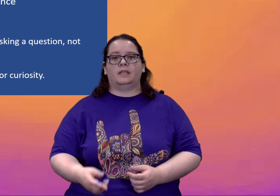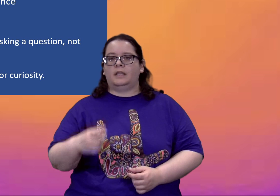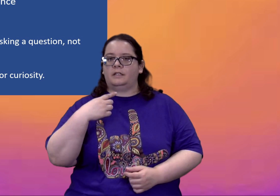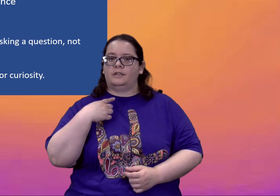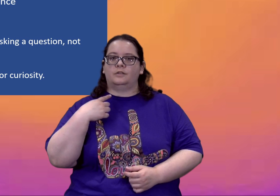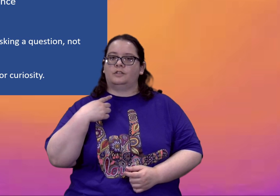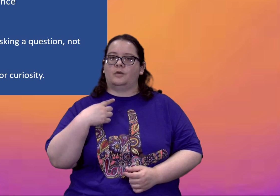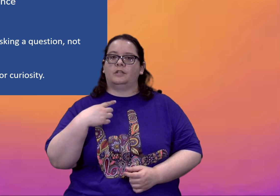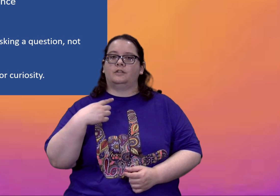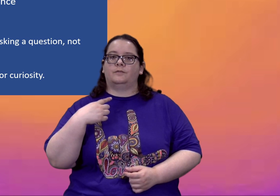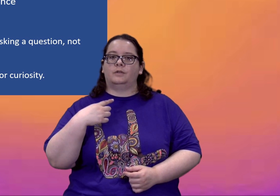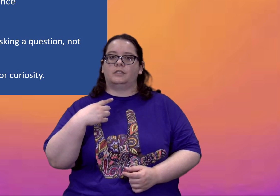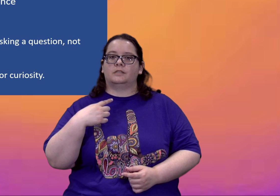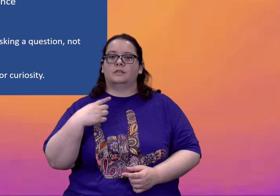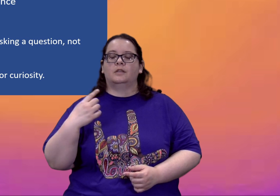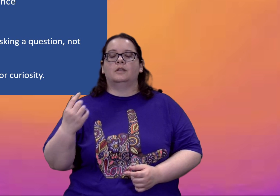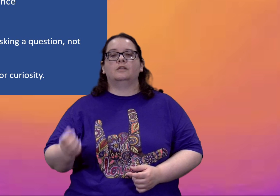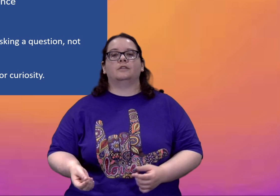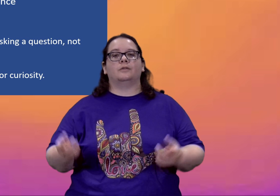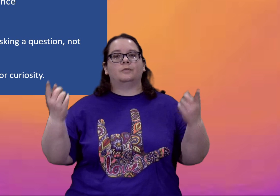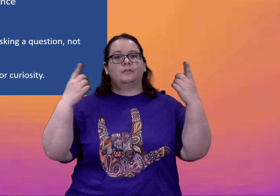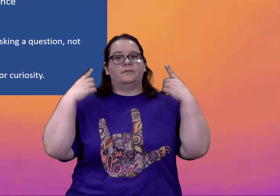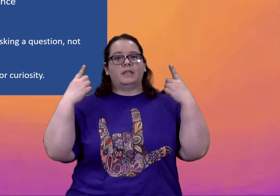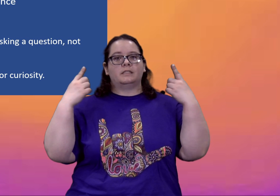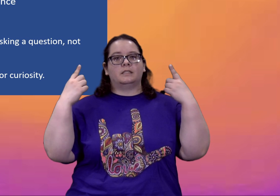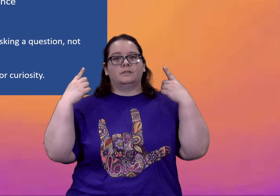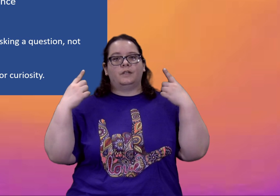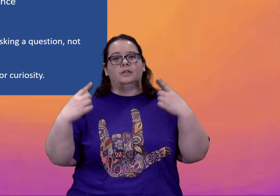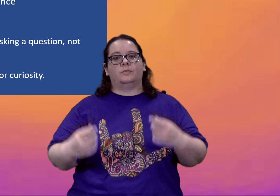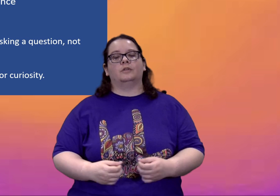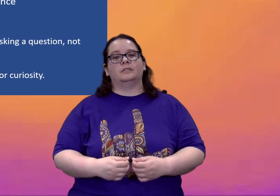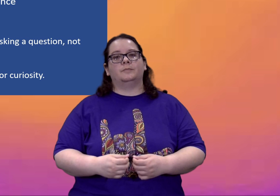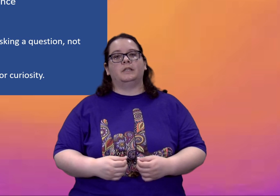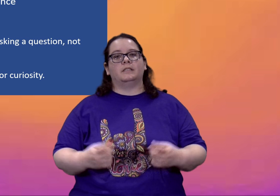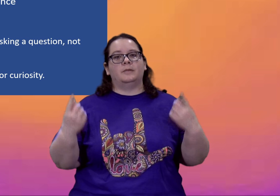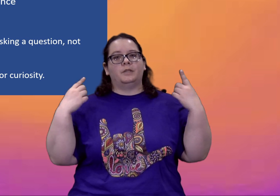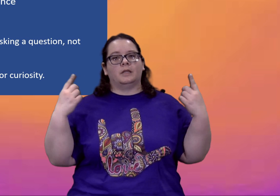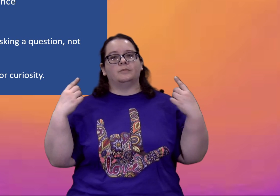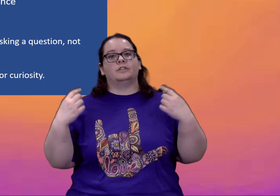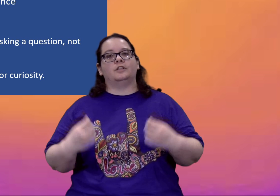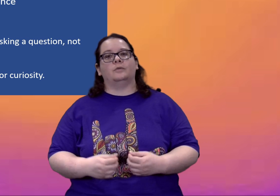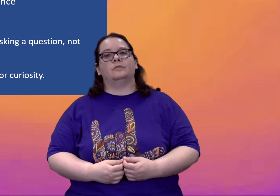can't hear the tone in your voice. So your face is very important because it becomes the tone.